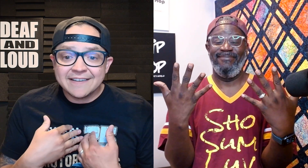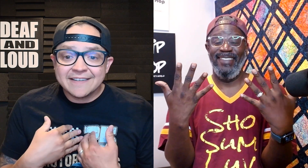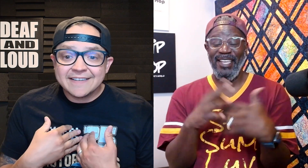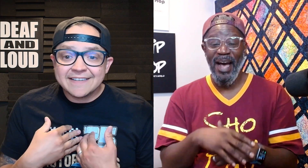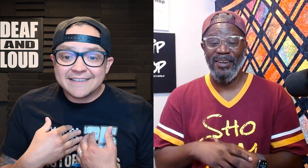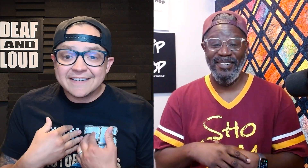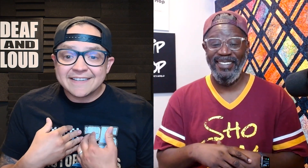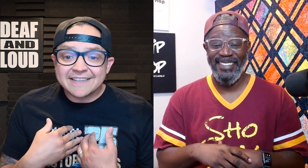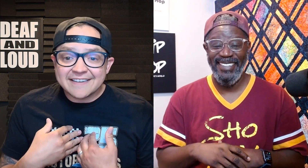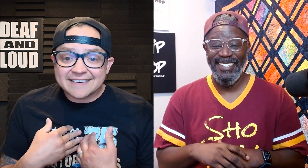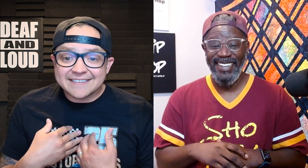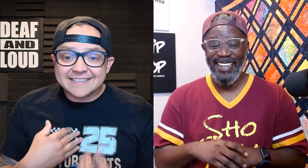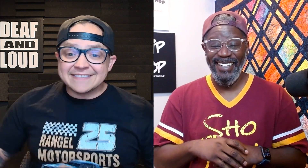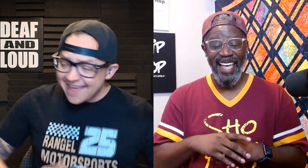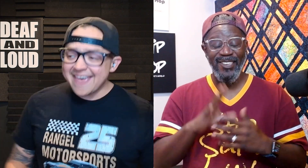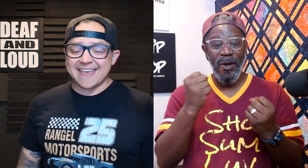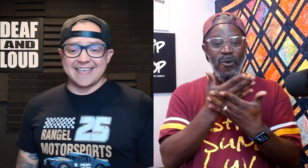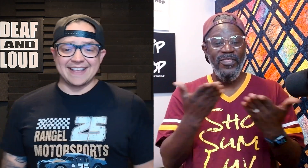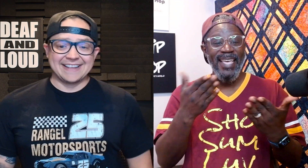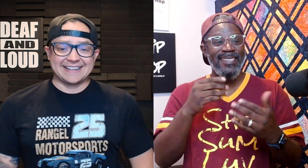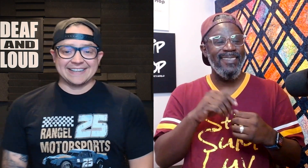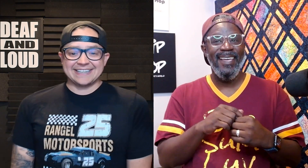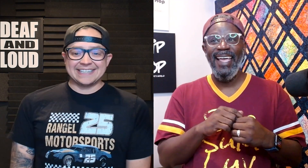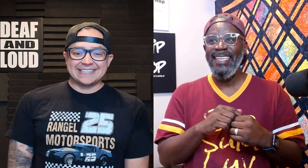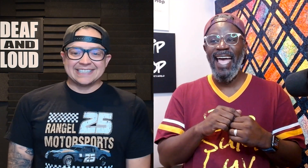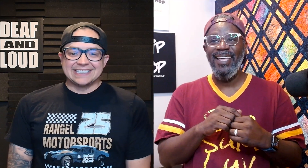There you go! Yeah! - So those things, yeah.